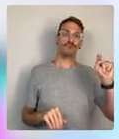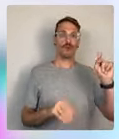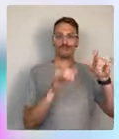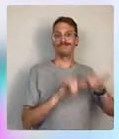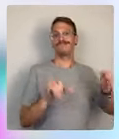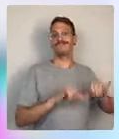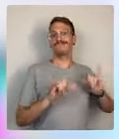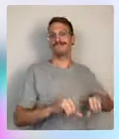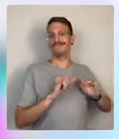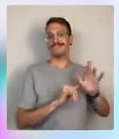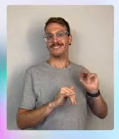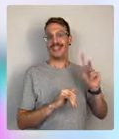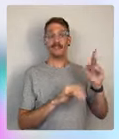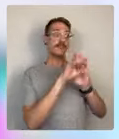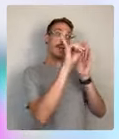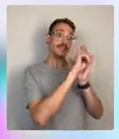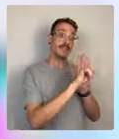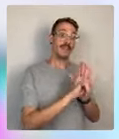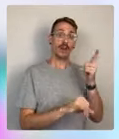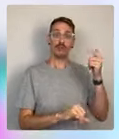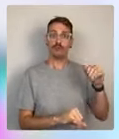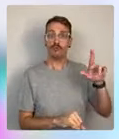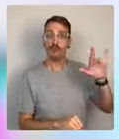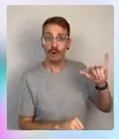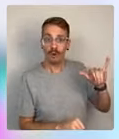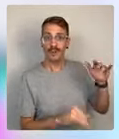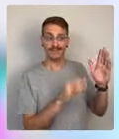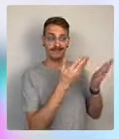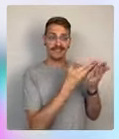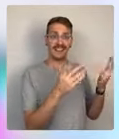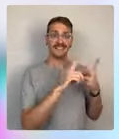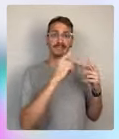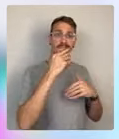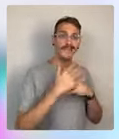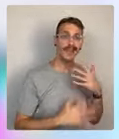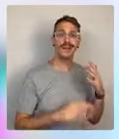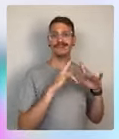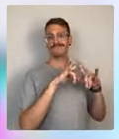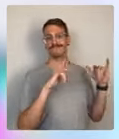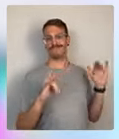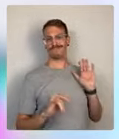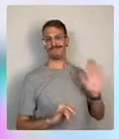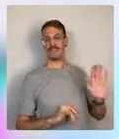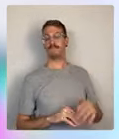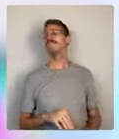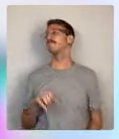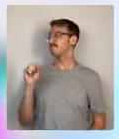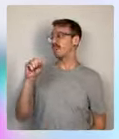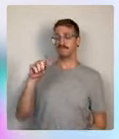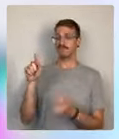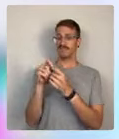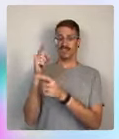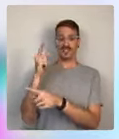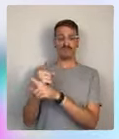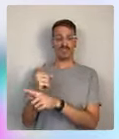in the more rote moderation task, like identifying gory items or blood and things like that. That's exactly right.